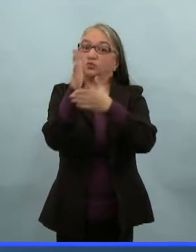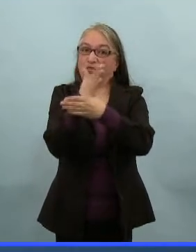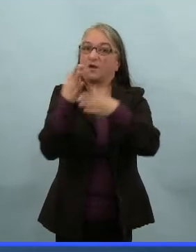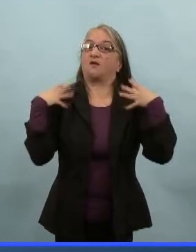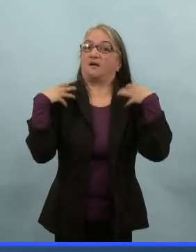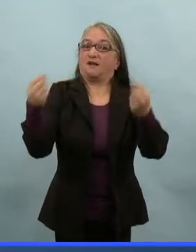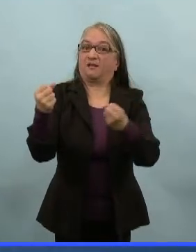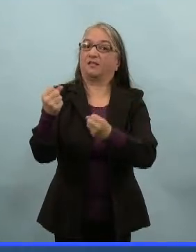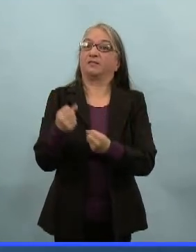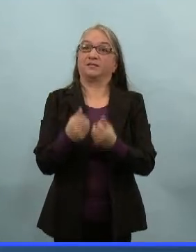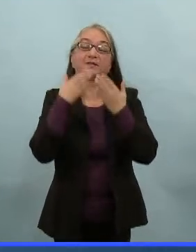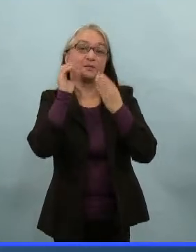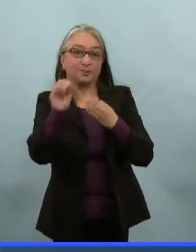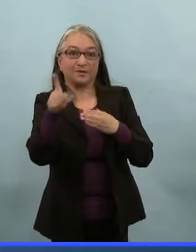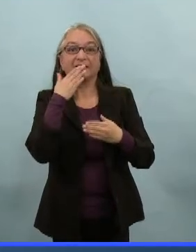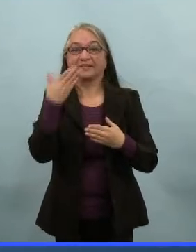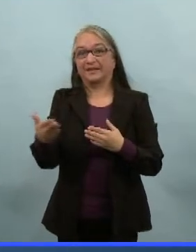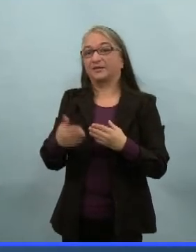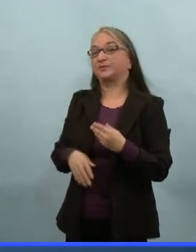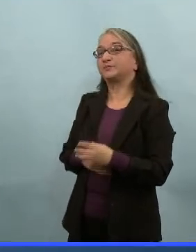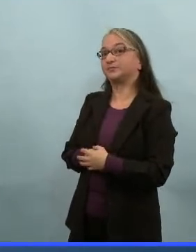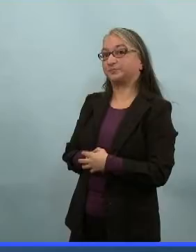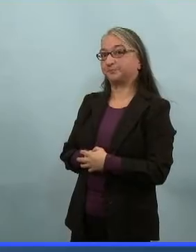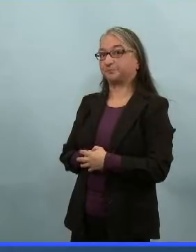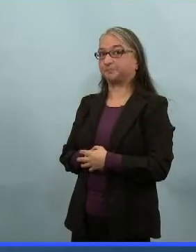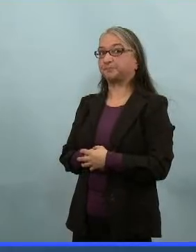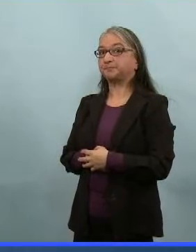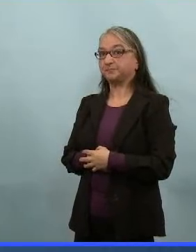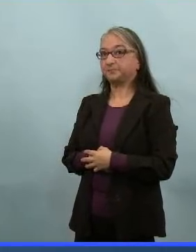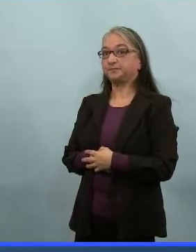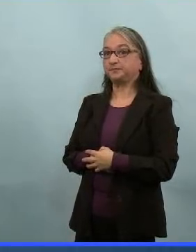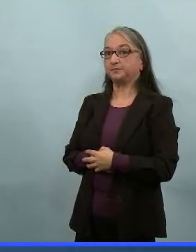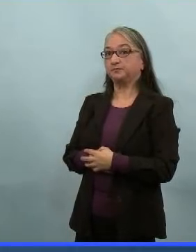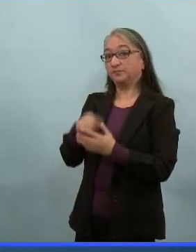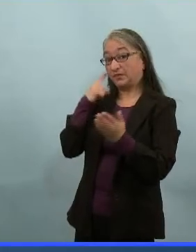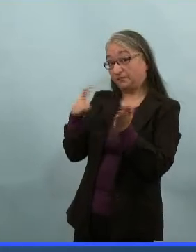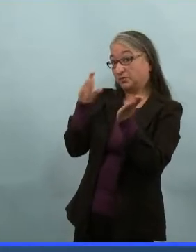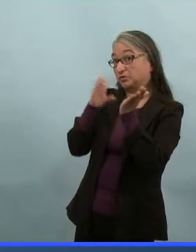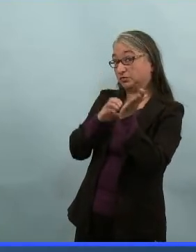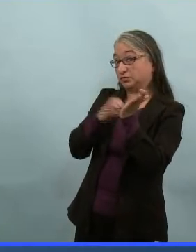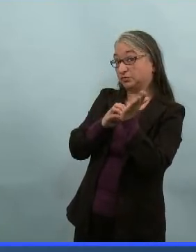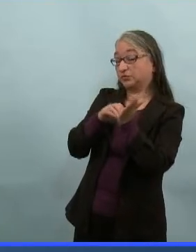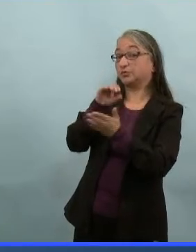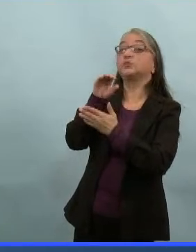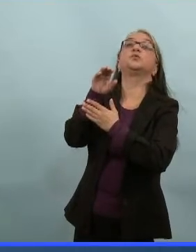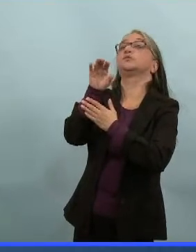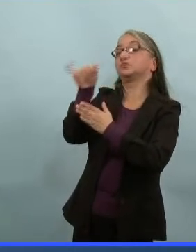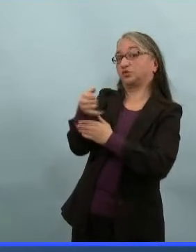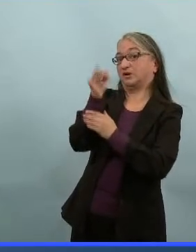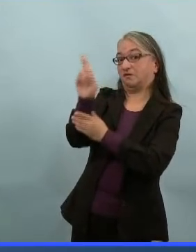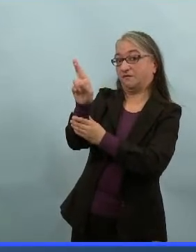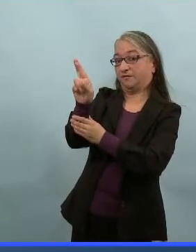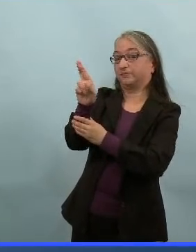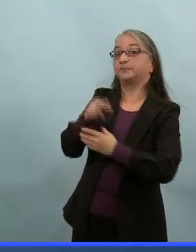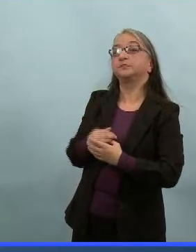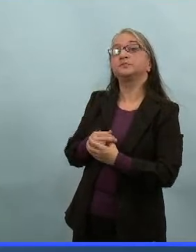for that and this is more for dr reimer um of course we keep talking about vaccines but it